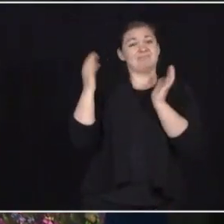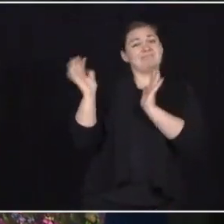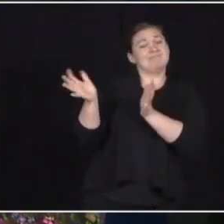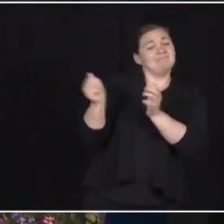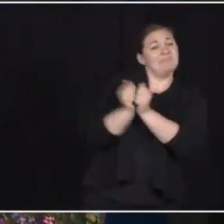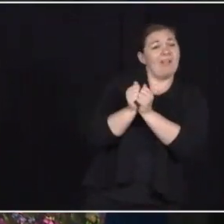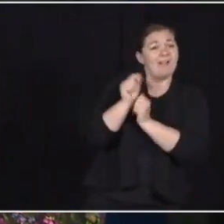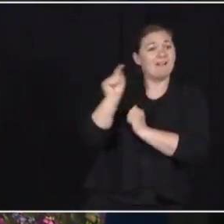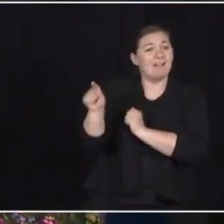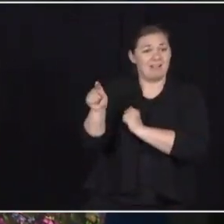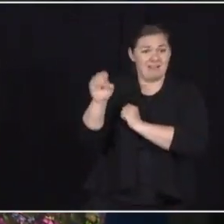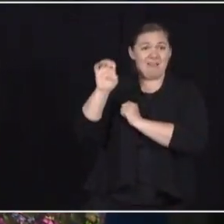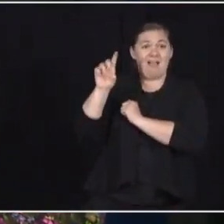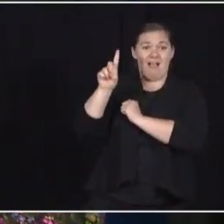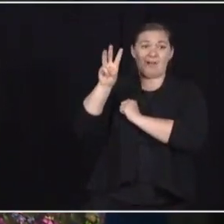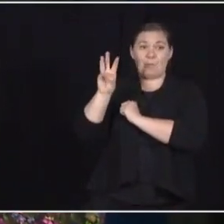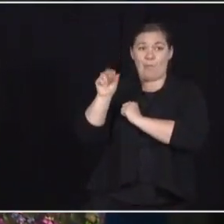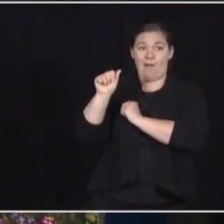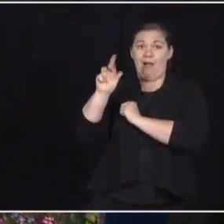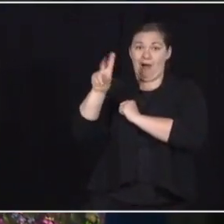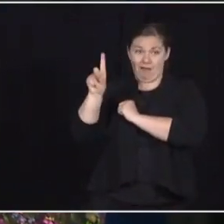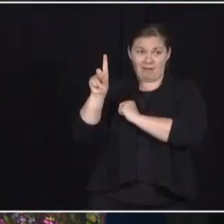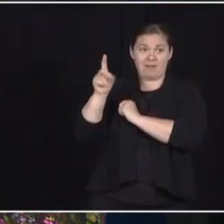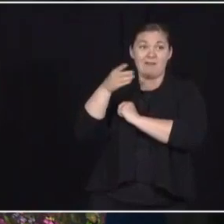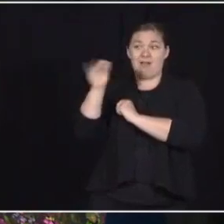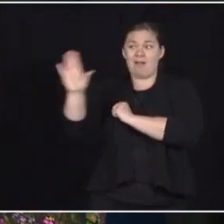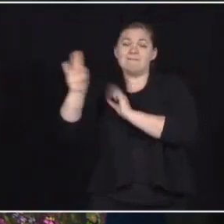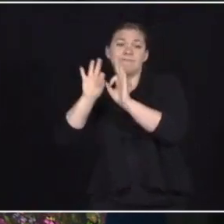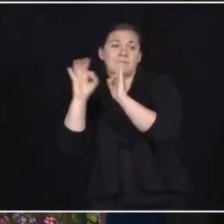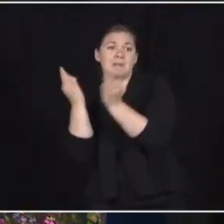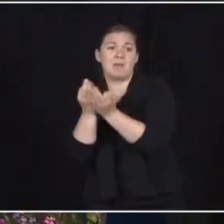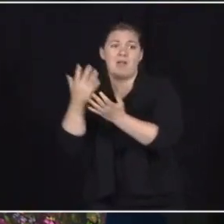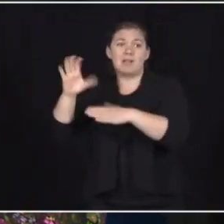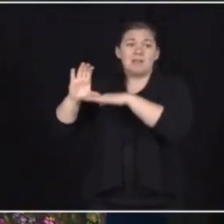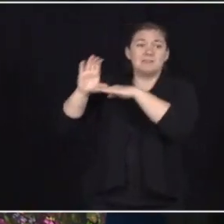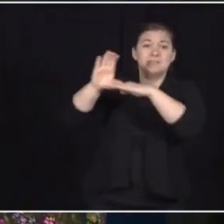$60 million right across the country